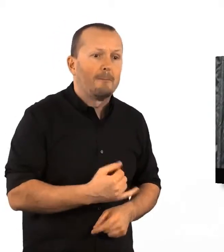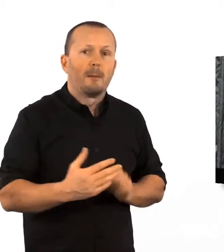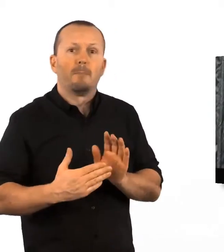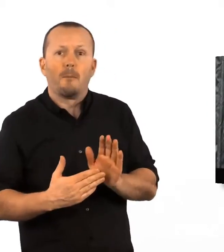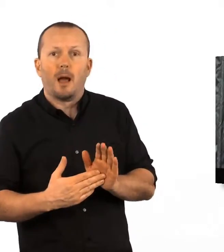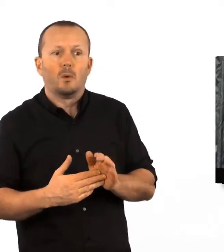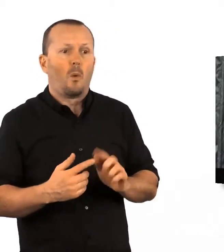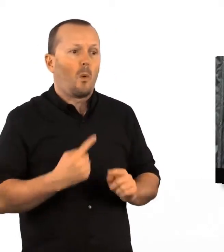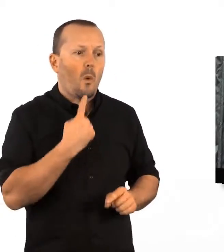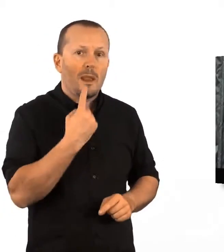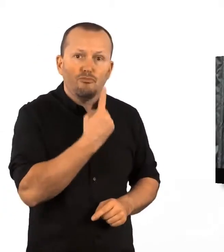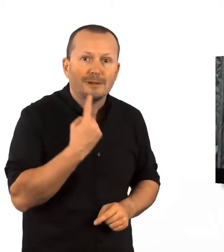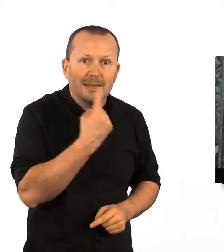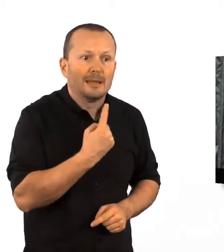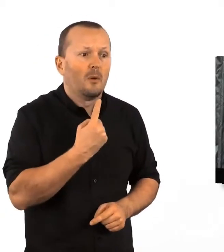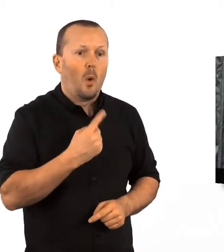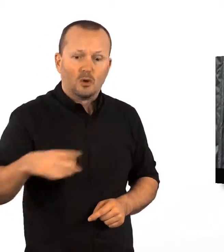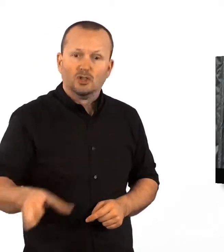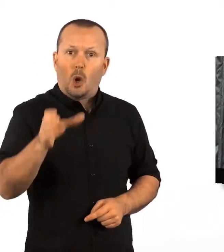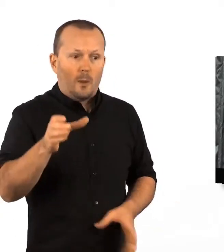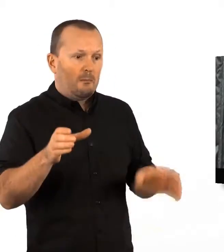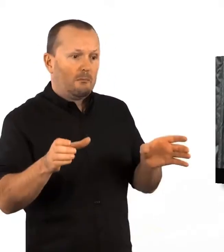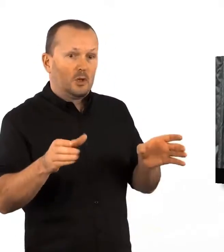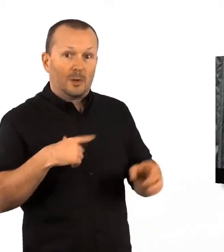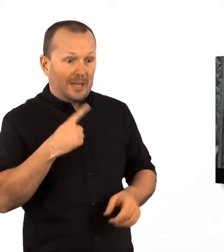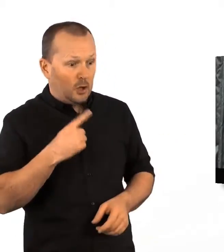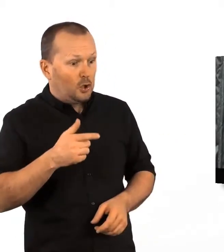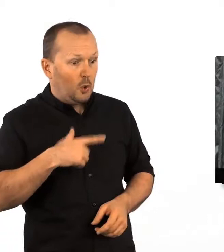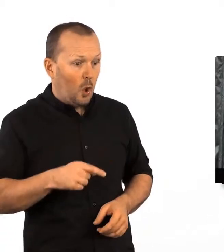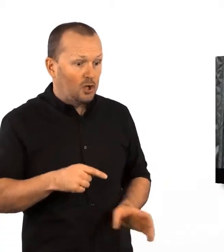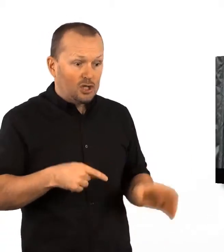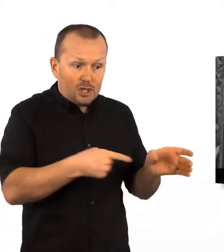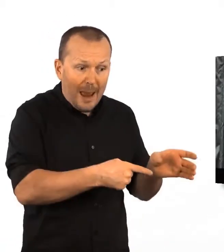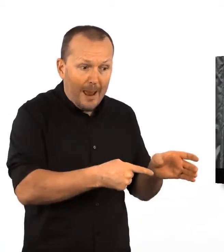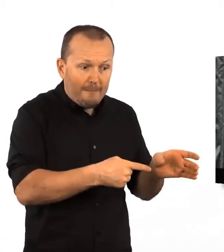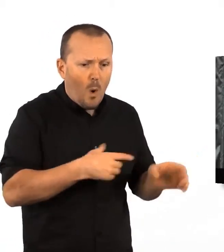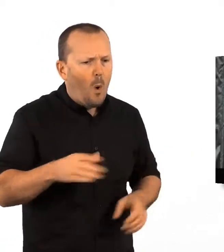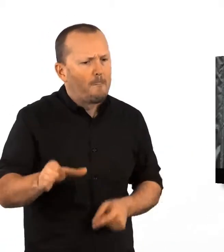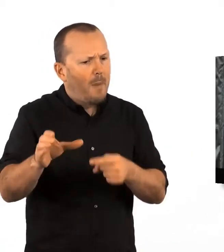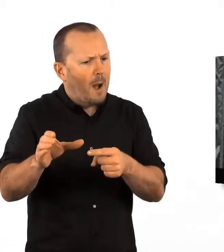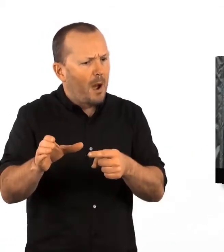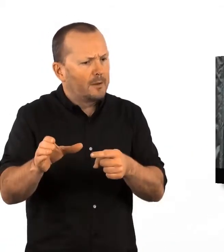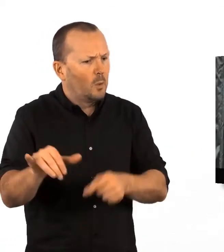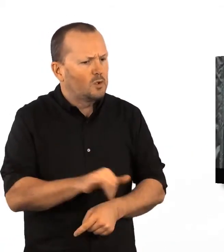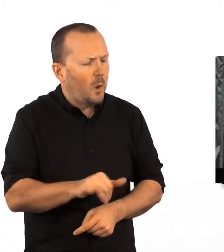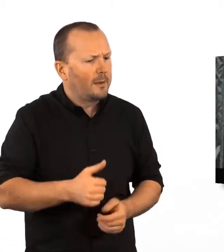or taking them or adding lip reading. So, ‘do you want jam or marmite?’ Okay, they’ve